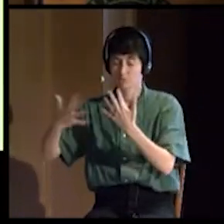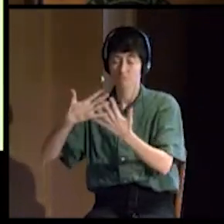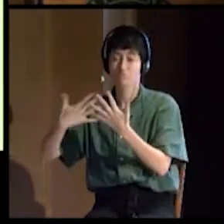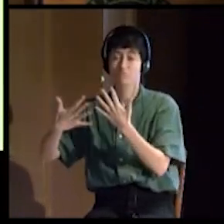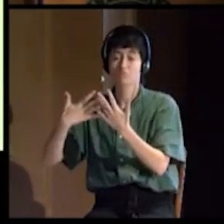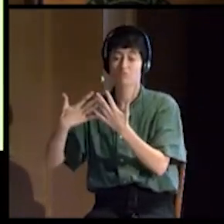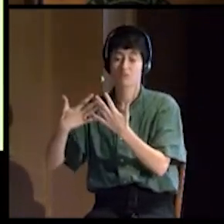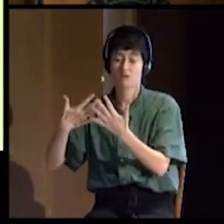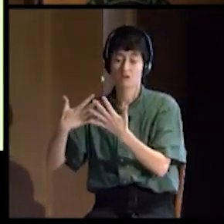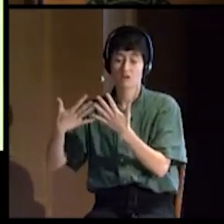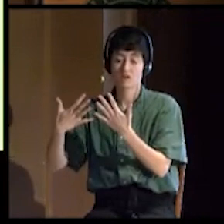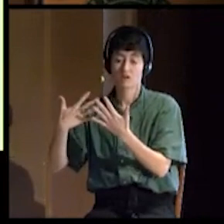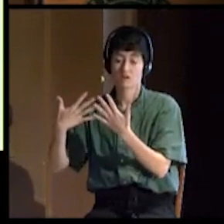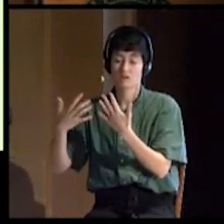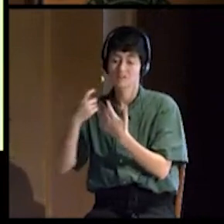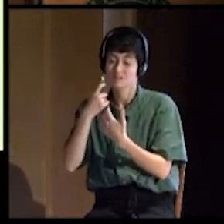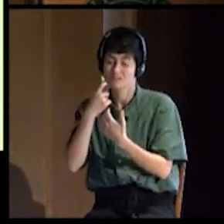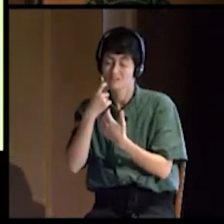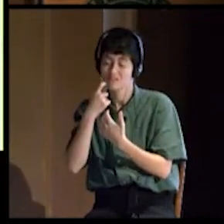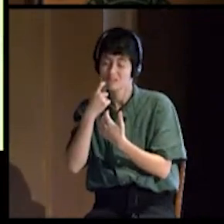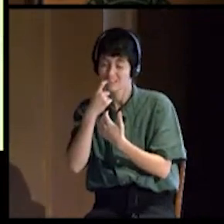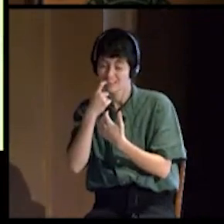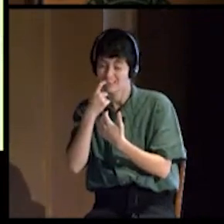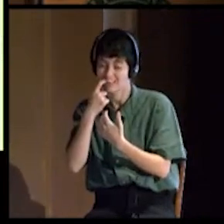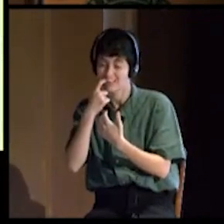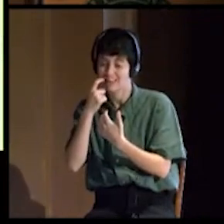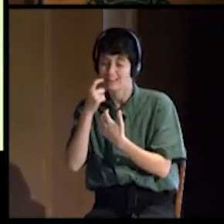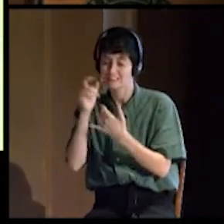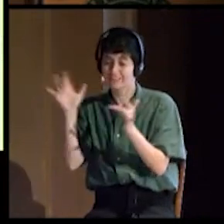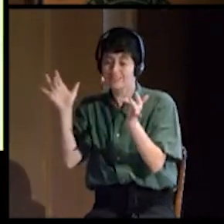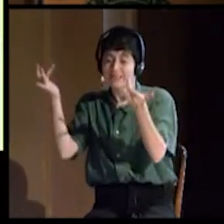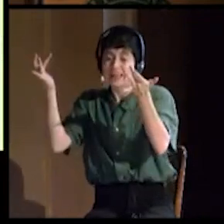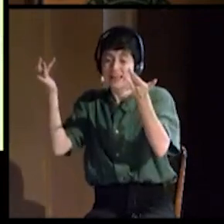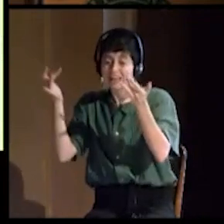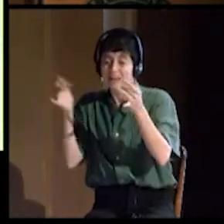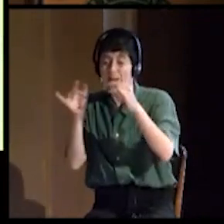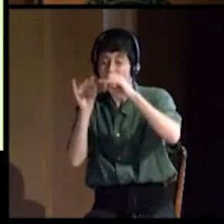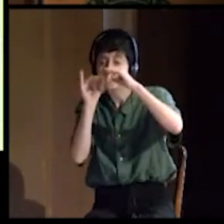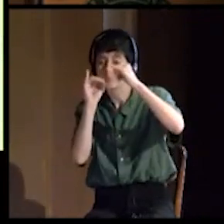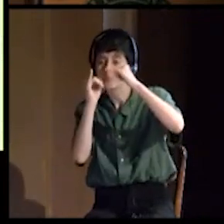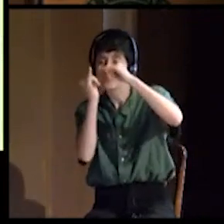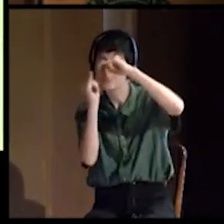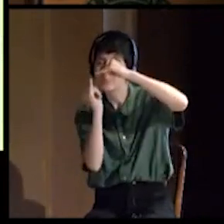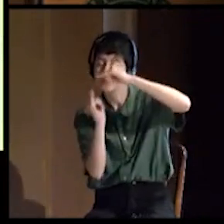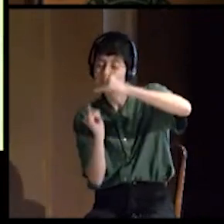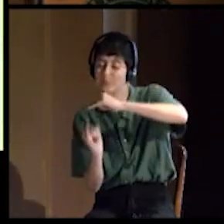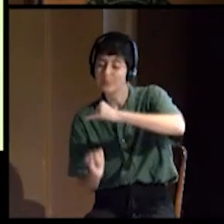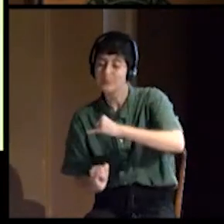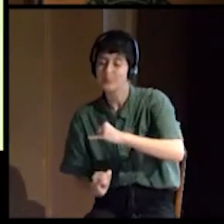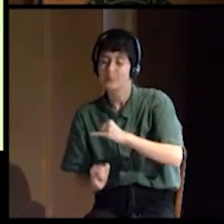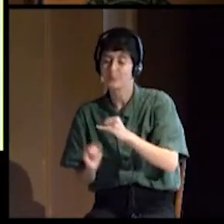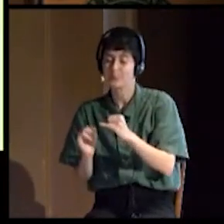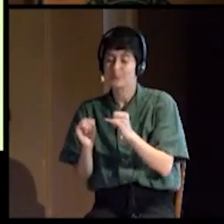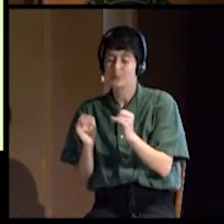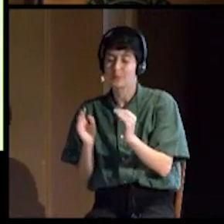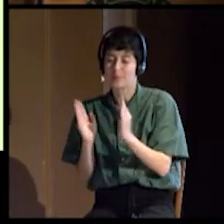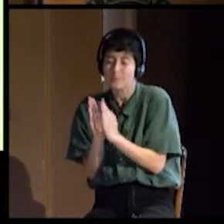Those are actually little crystals, lots of little tiny crystals. And they had a very small average size. And so what we learned from this is